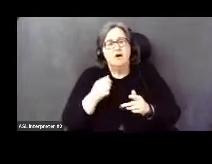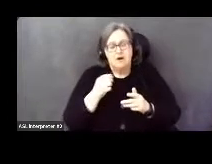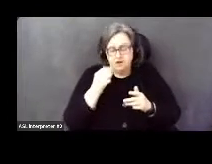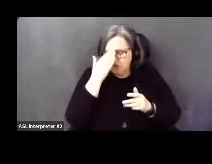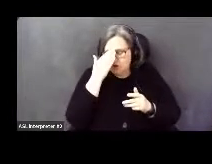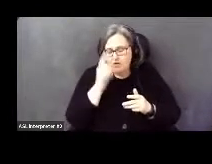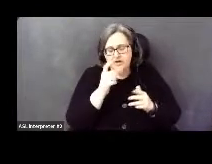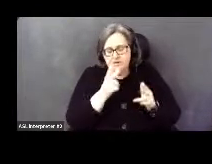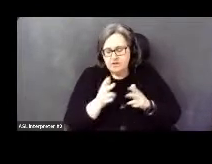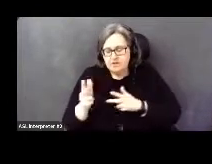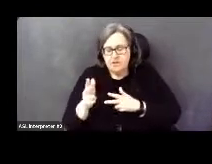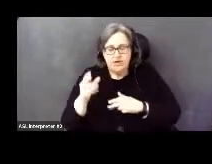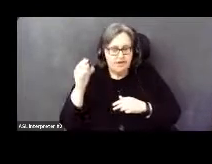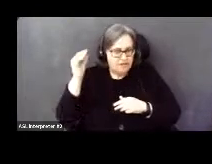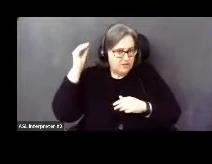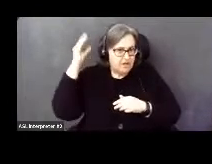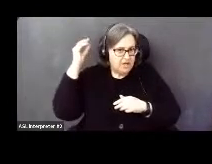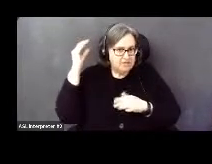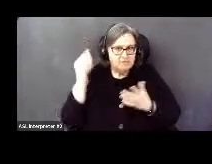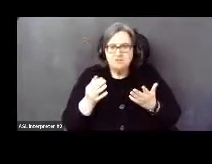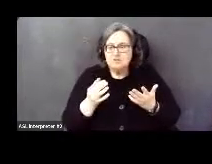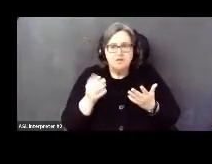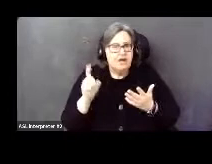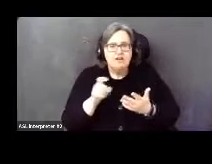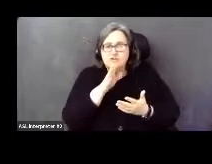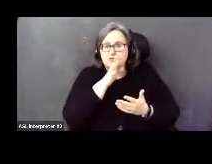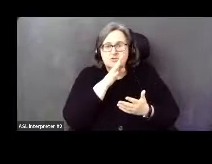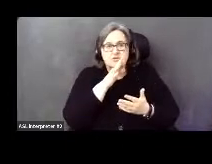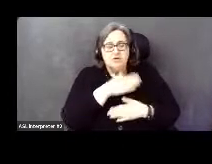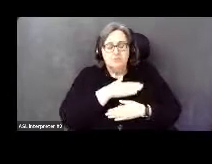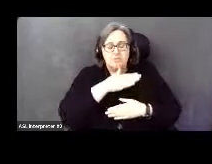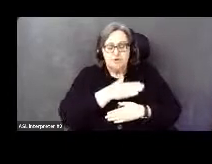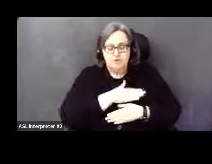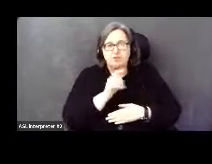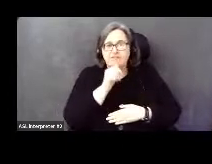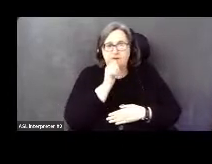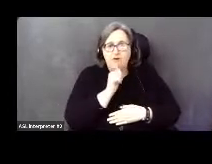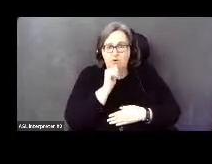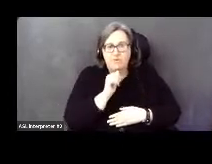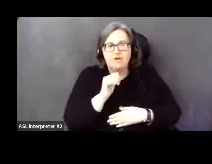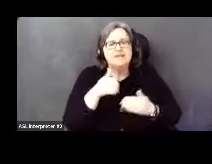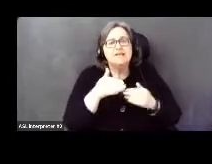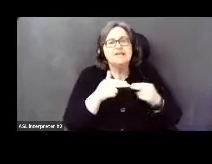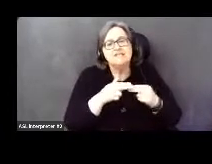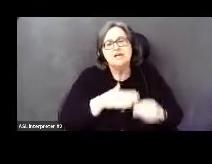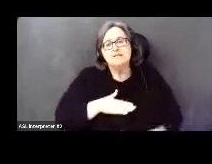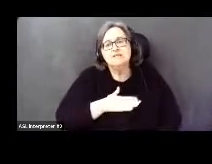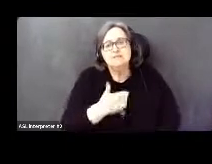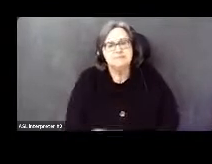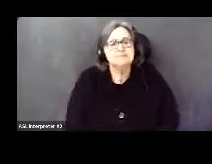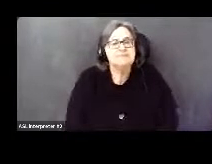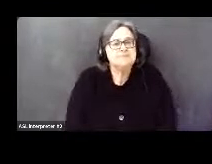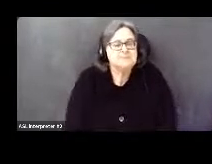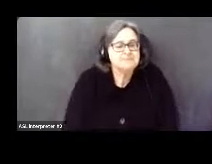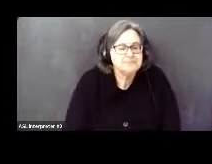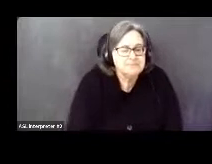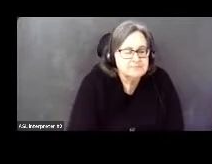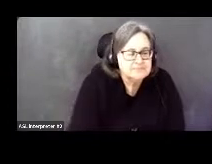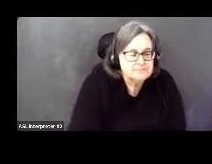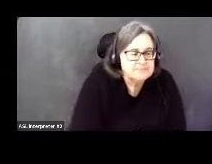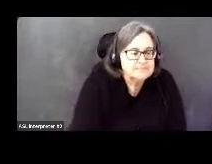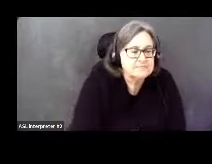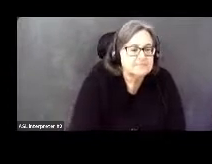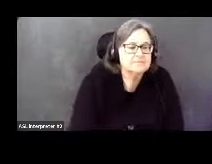lights from behind you. Breathe. That's what you do. You cope. Next slide please. Advocacy